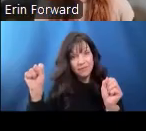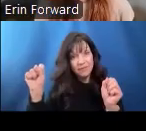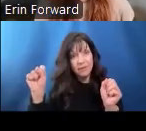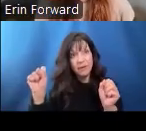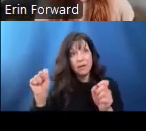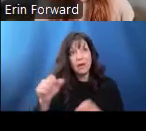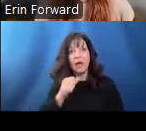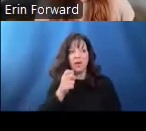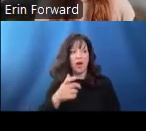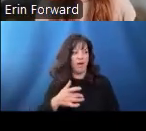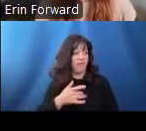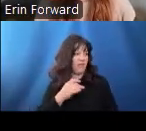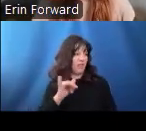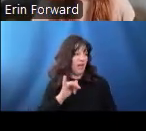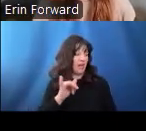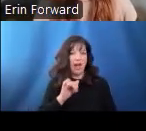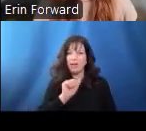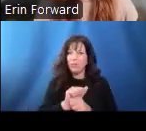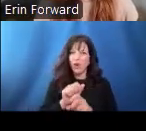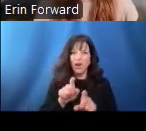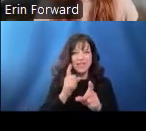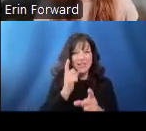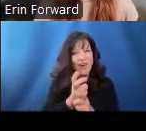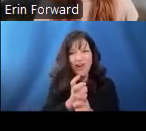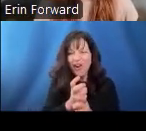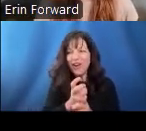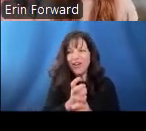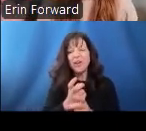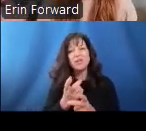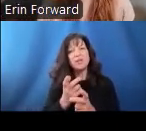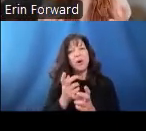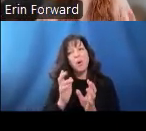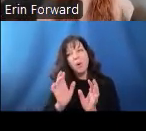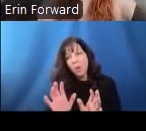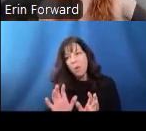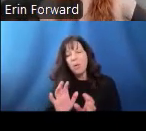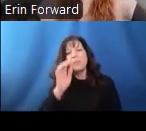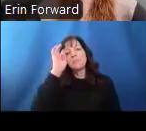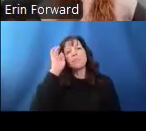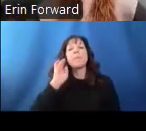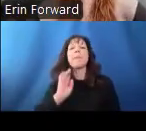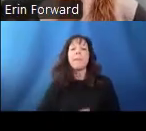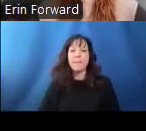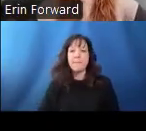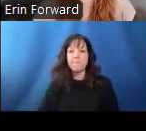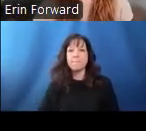like I had to work as hard. So that felt like a space that